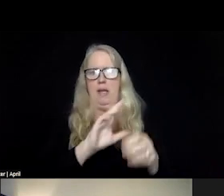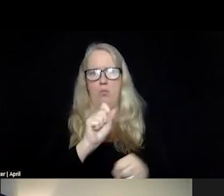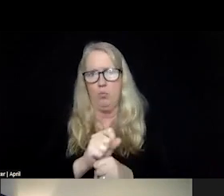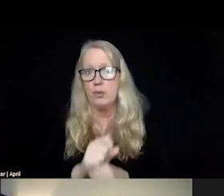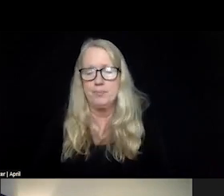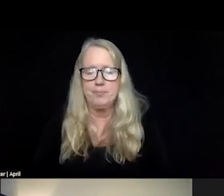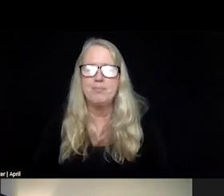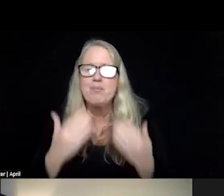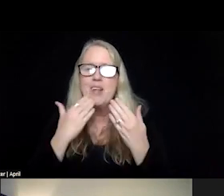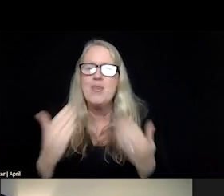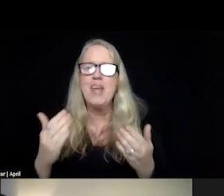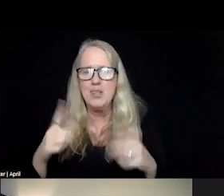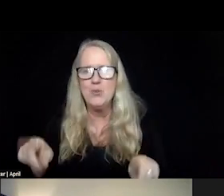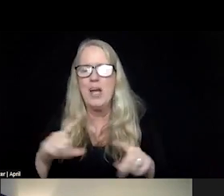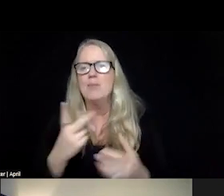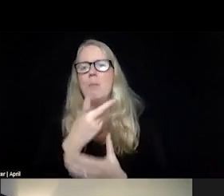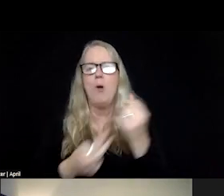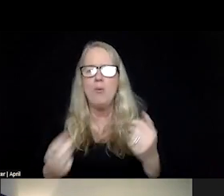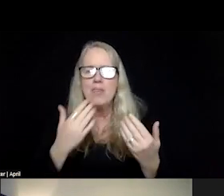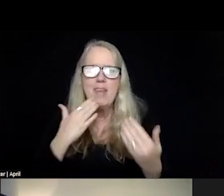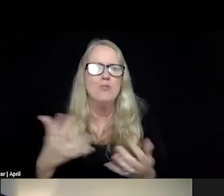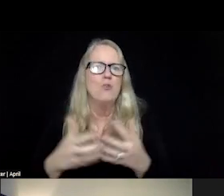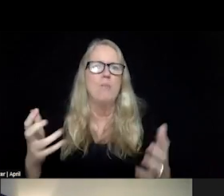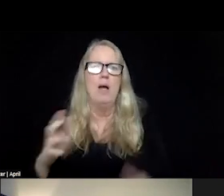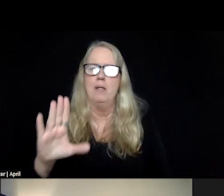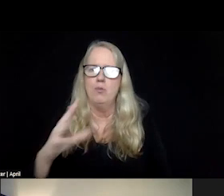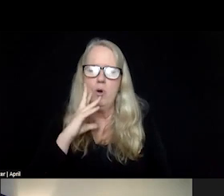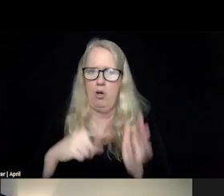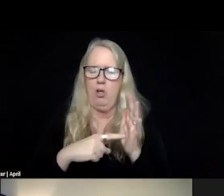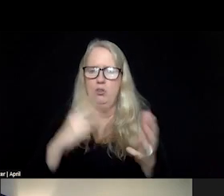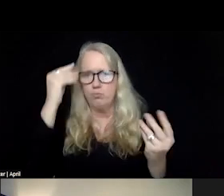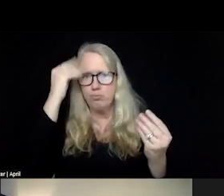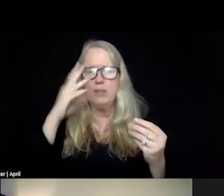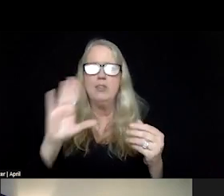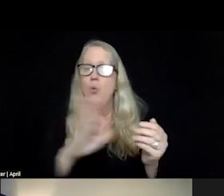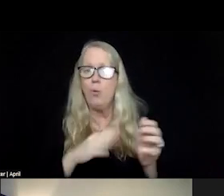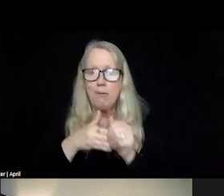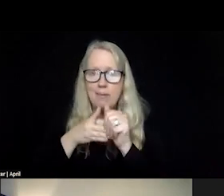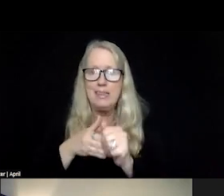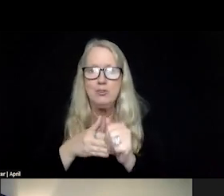THANK YOU FOR YOUR INCREDIBLE REELECTIONS AND YOUR LEADERSHIP IN THIS SPACE AS WELL.